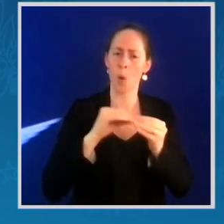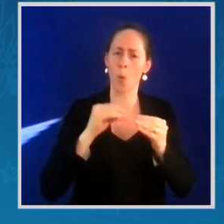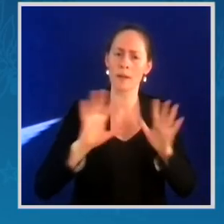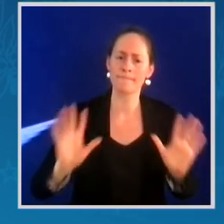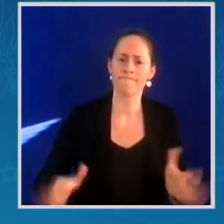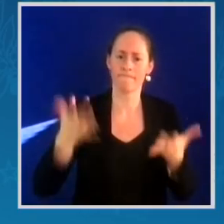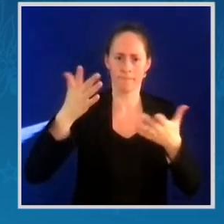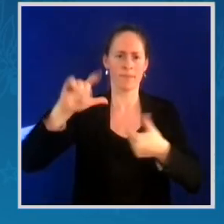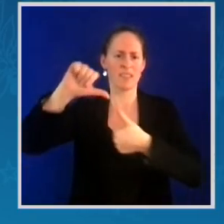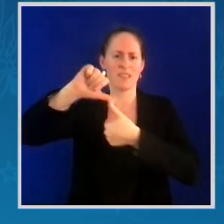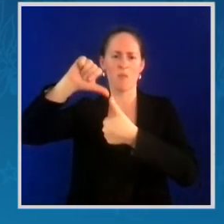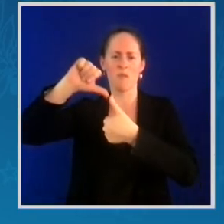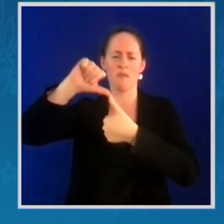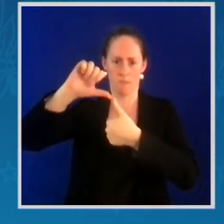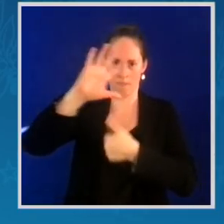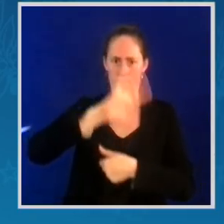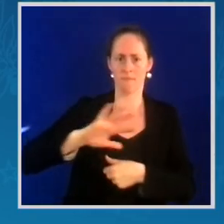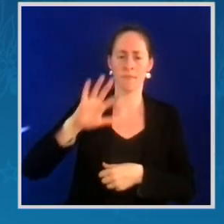El Salvador, Honduras and Guatemala.